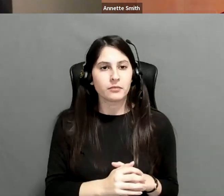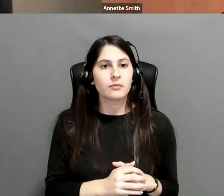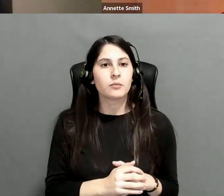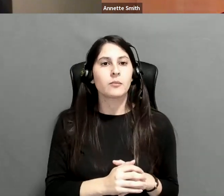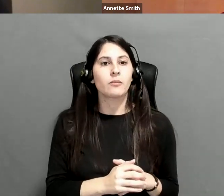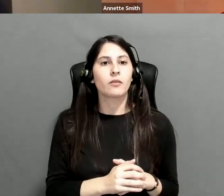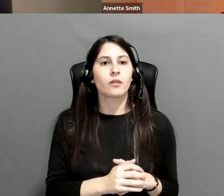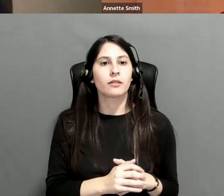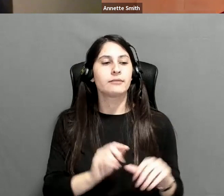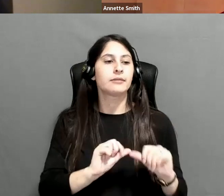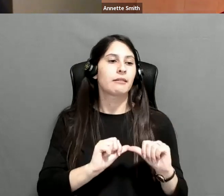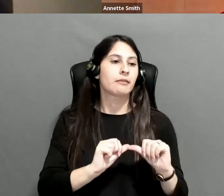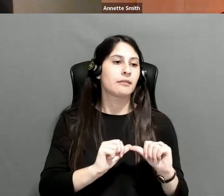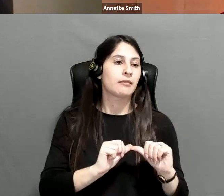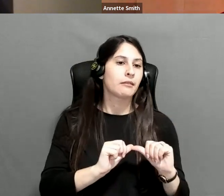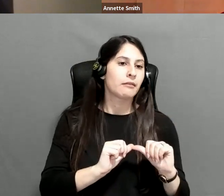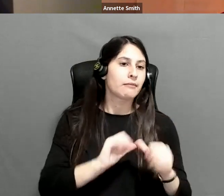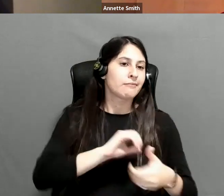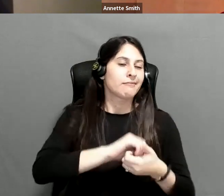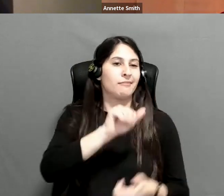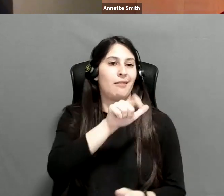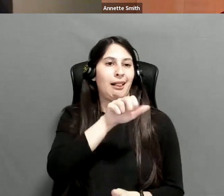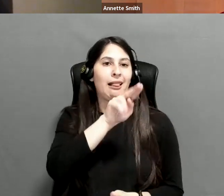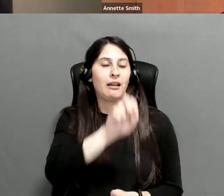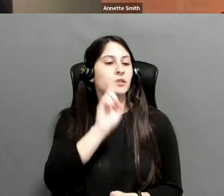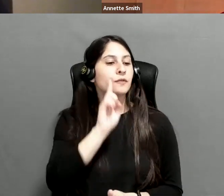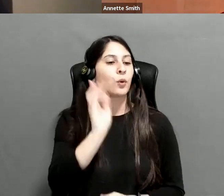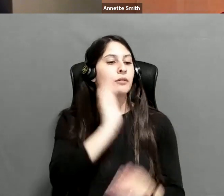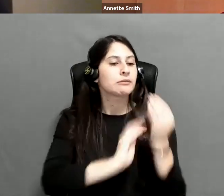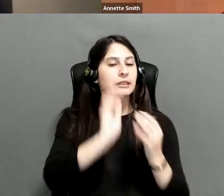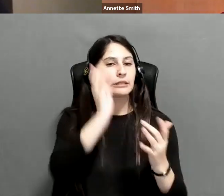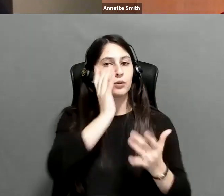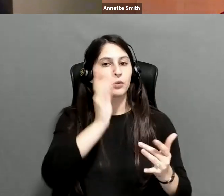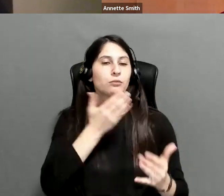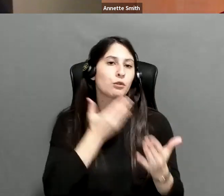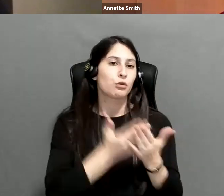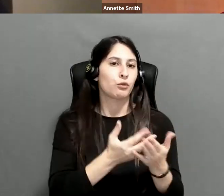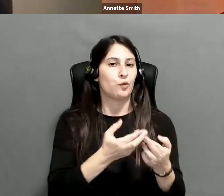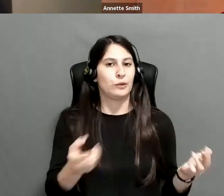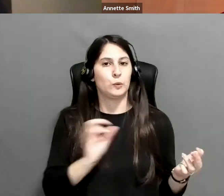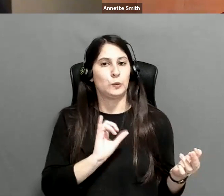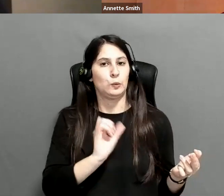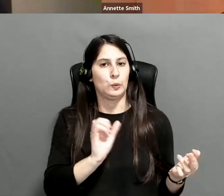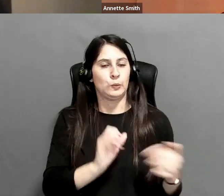dietician. information. It also has really good The aligns for eating